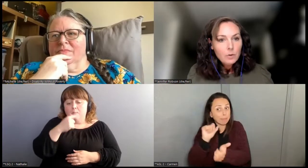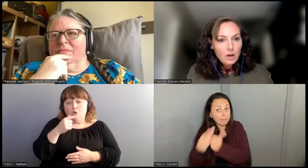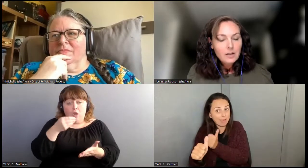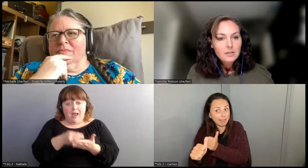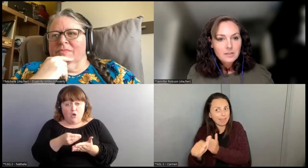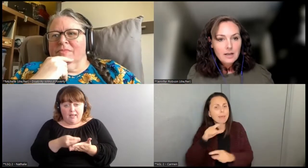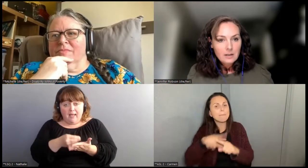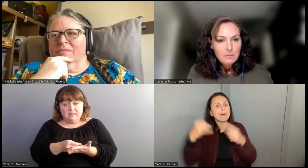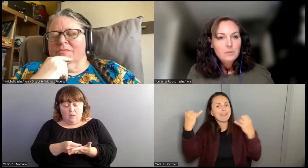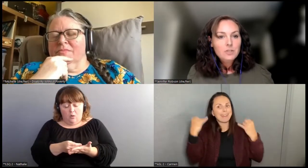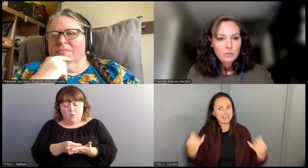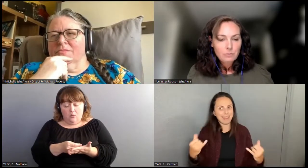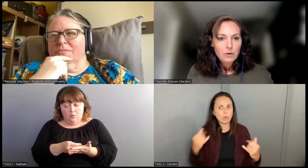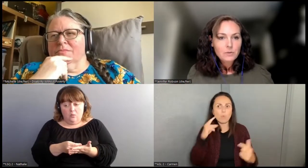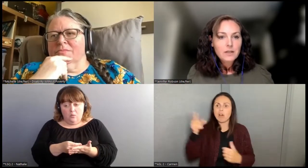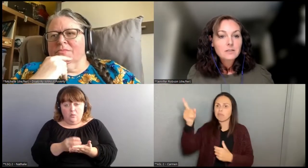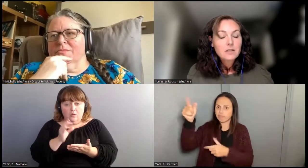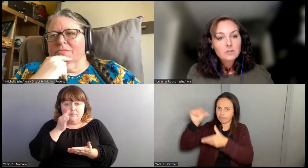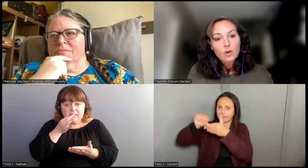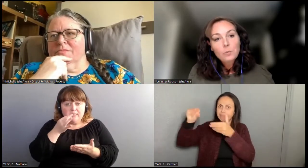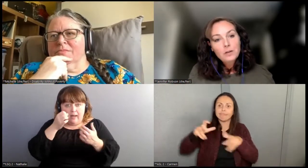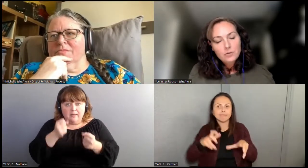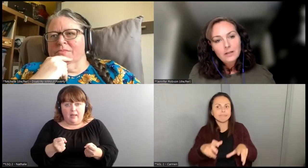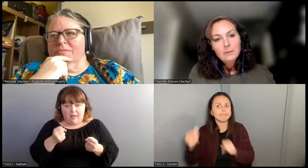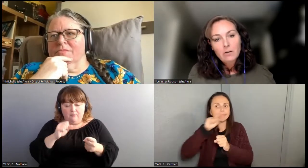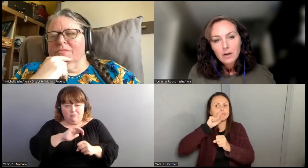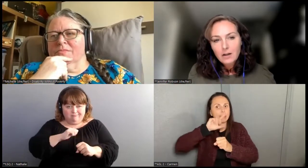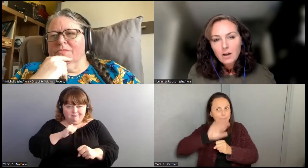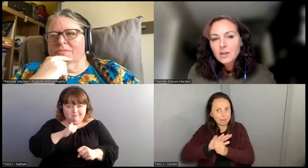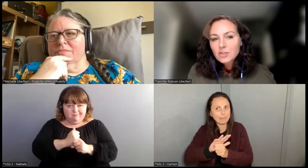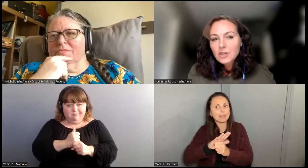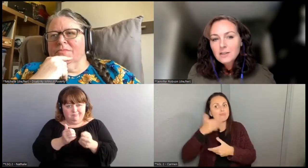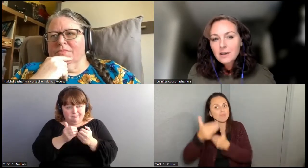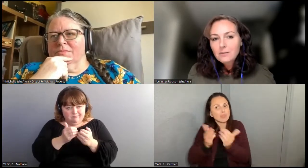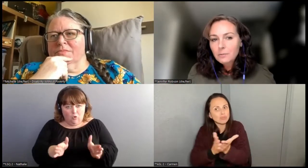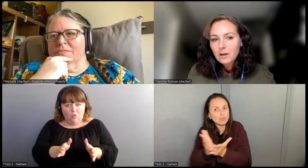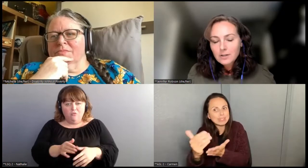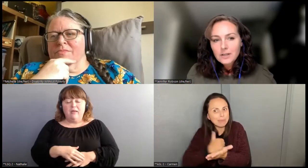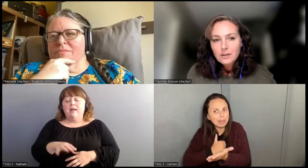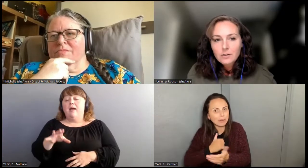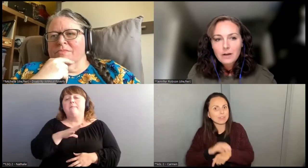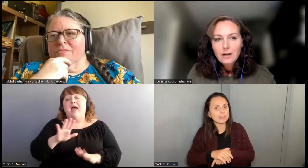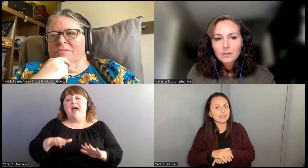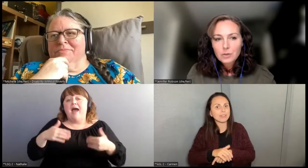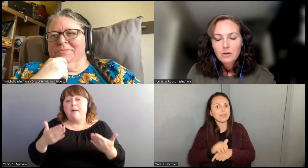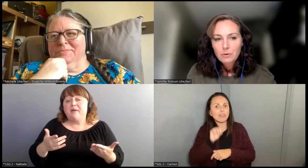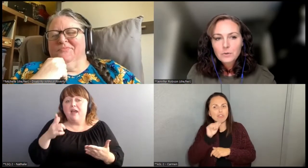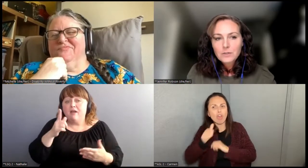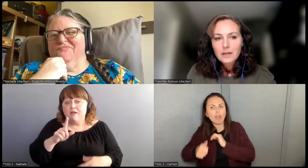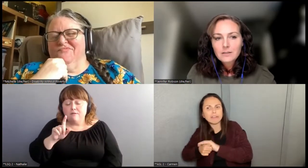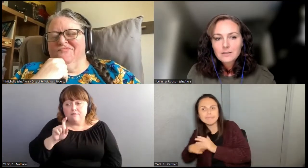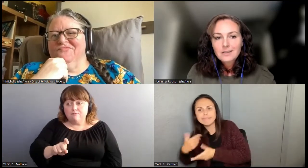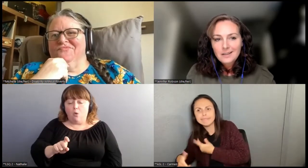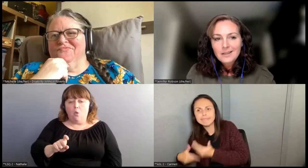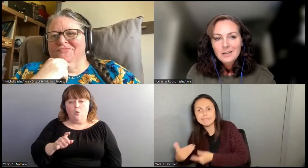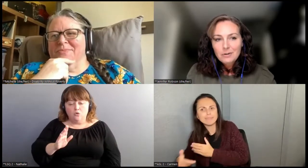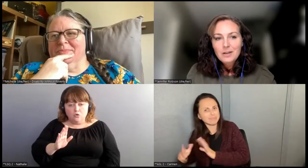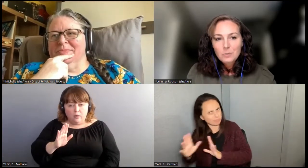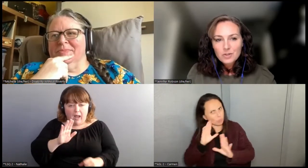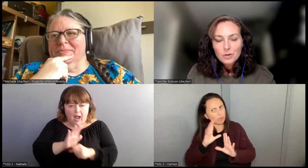WE WANT A COMMITMENT TO THE PROCESS. NOT JUST STANDARD REGULATORY PROCESS, RIGHT, WITH SHORT